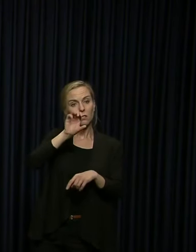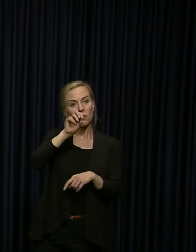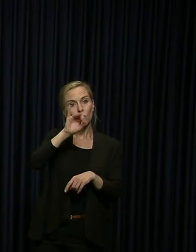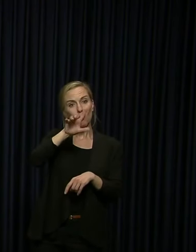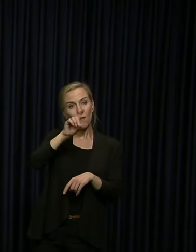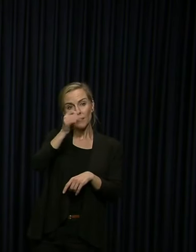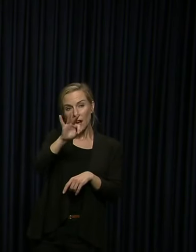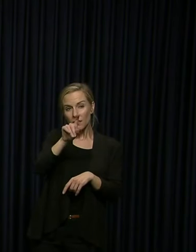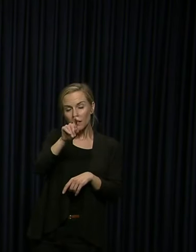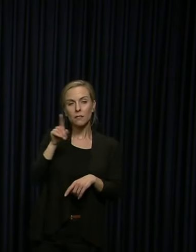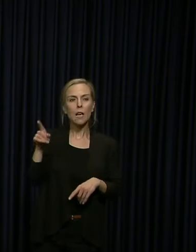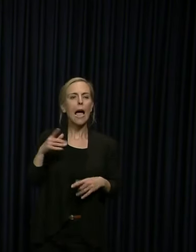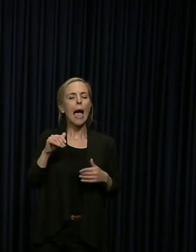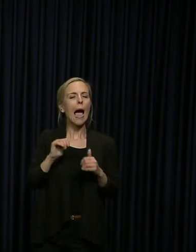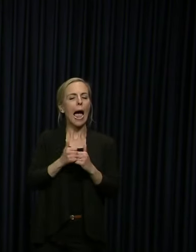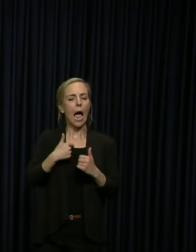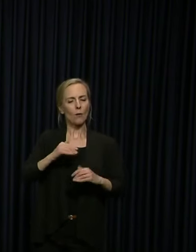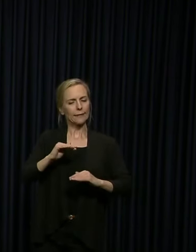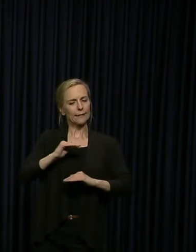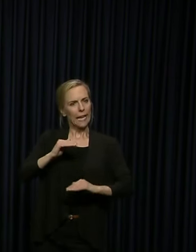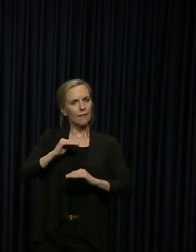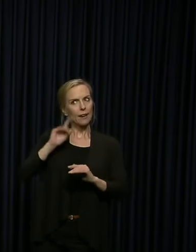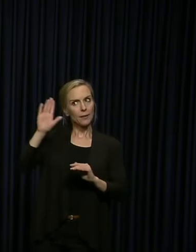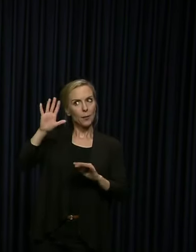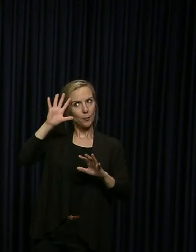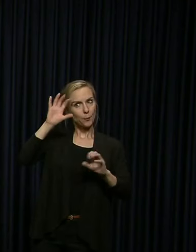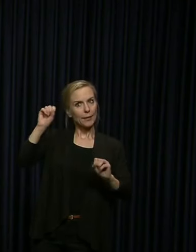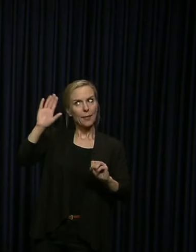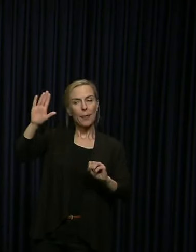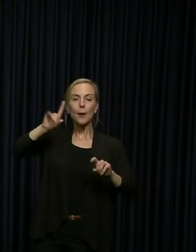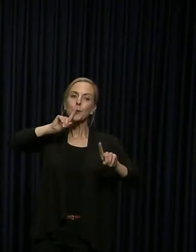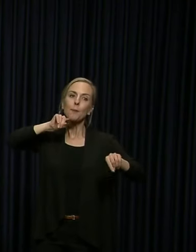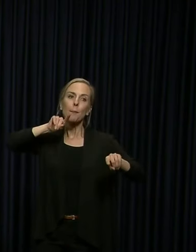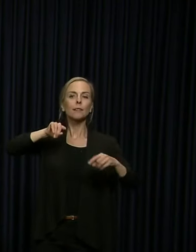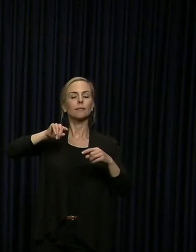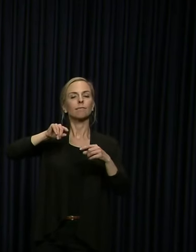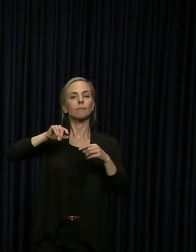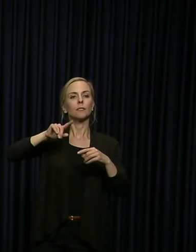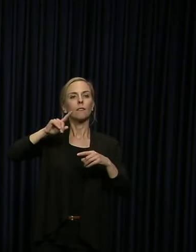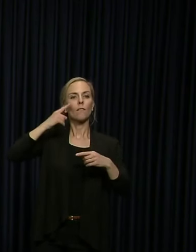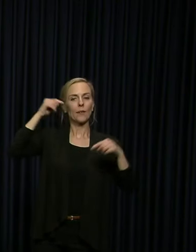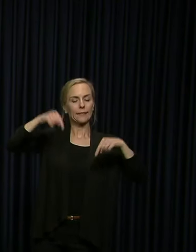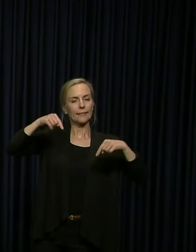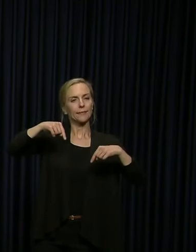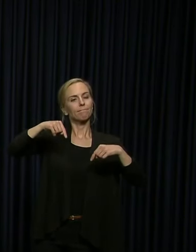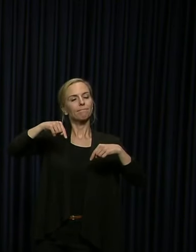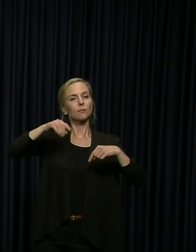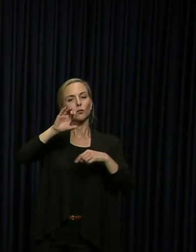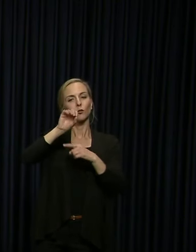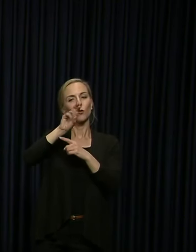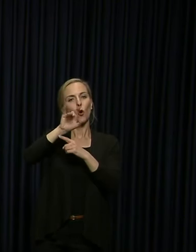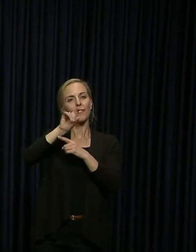CHURCHES STILL MEETING, HAVING NOT DRIVE-IN BUT NORMAL CHURCH SERVICES, WE'VE HEARD FROM SOME